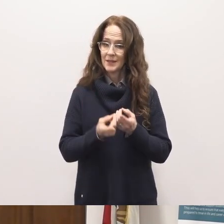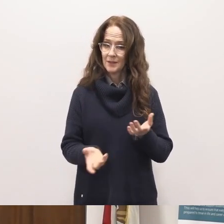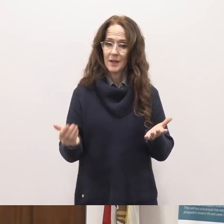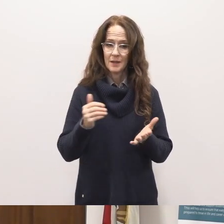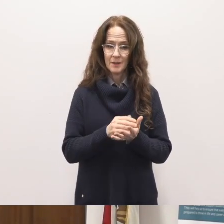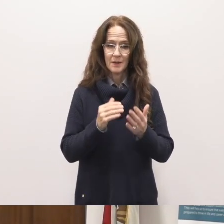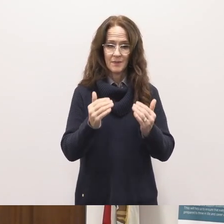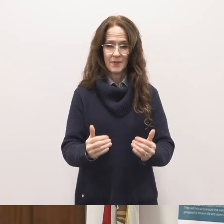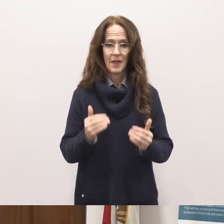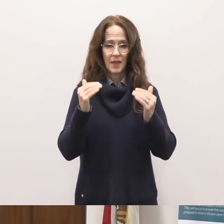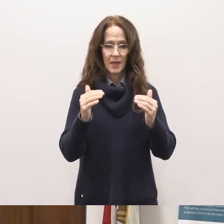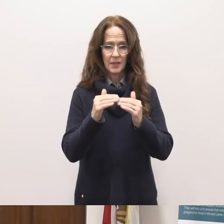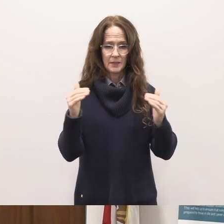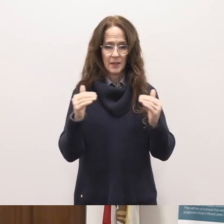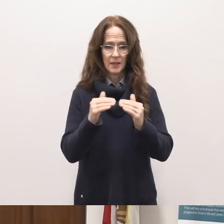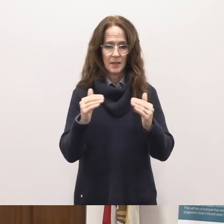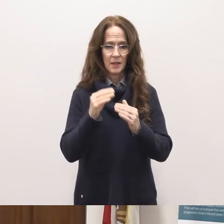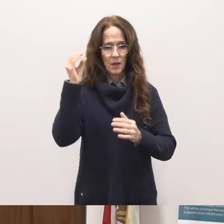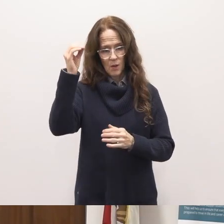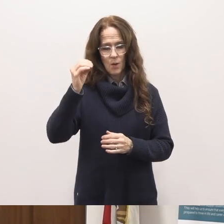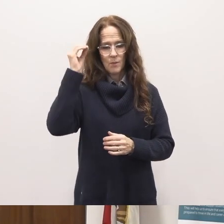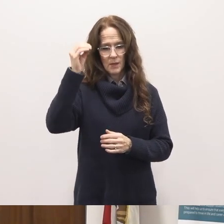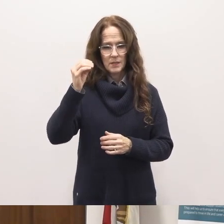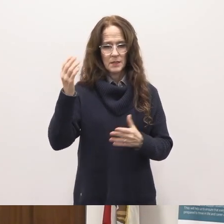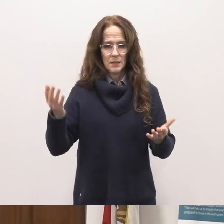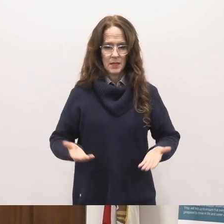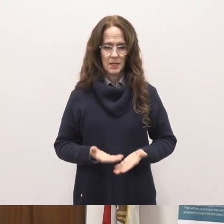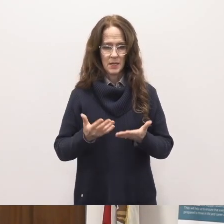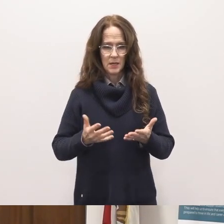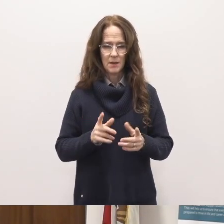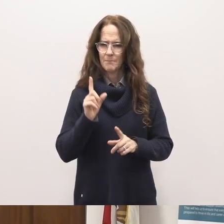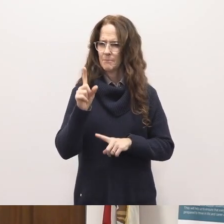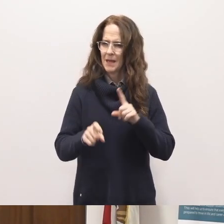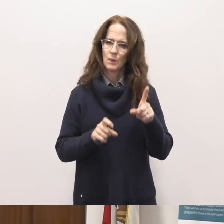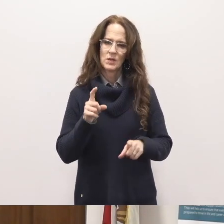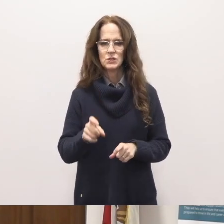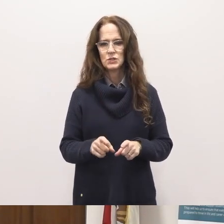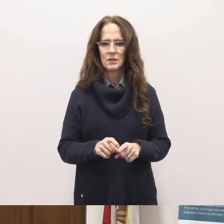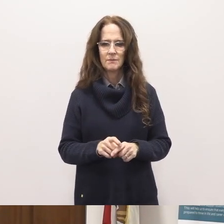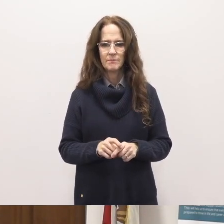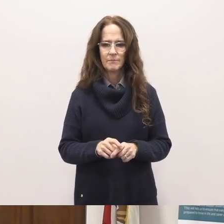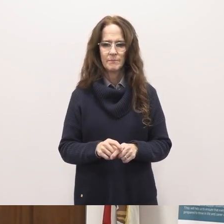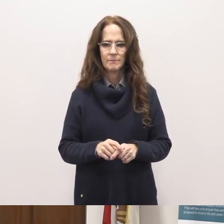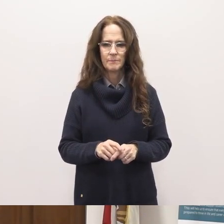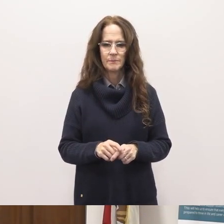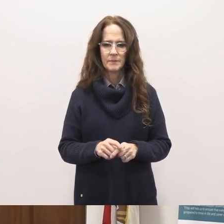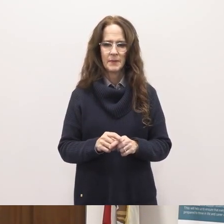the highest level opinion here. And my question is sort of a high-level question.